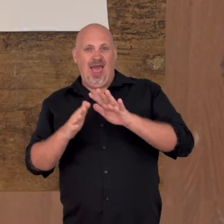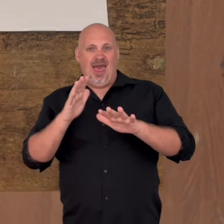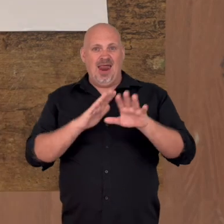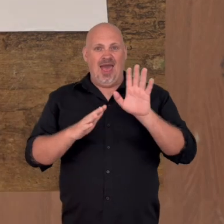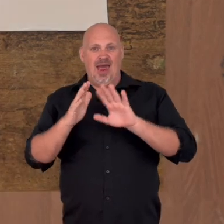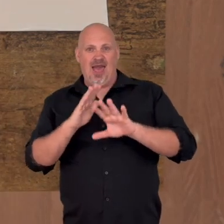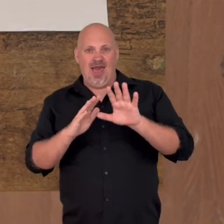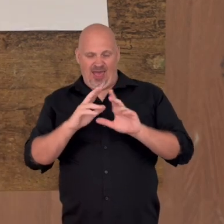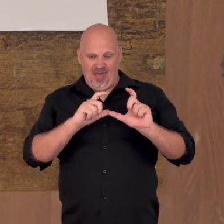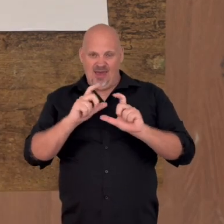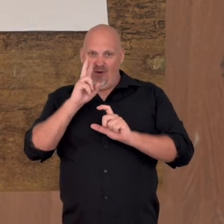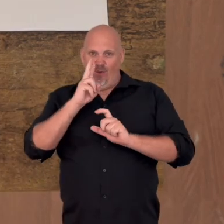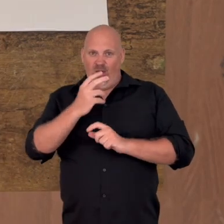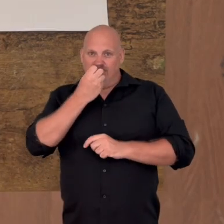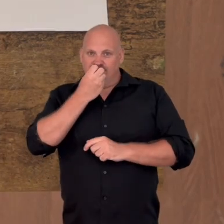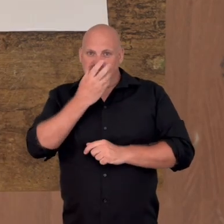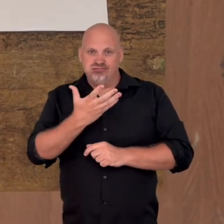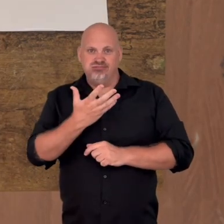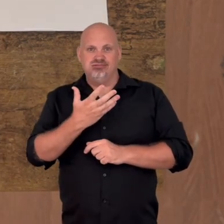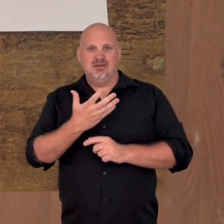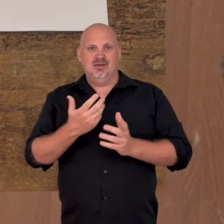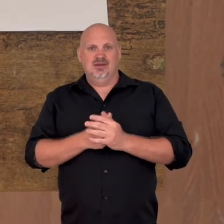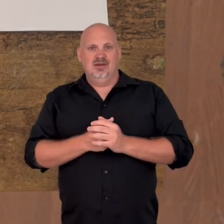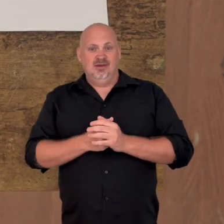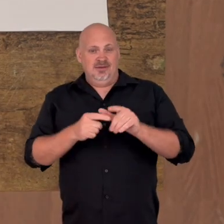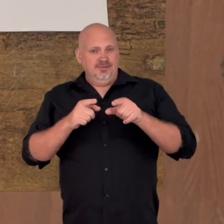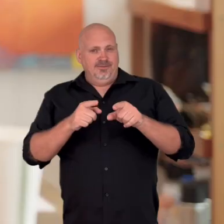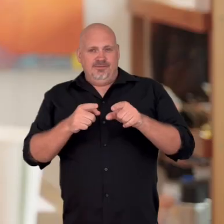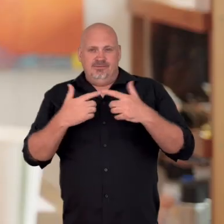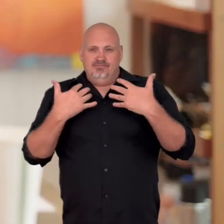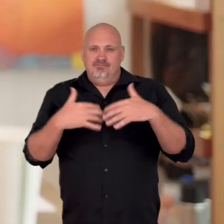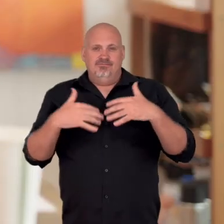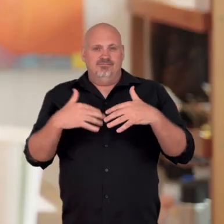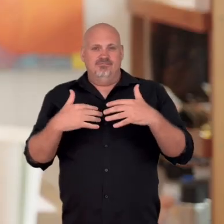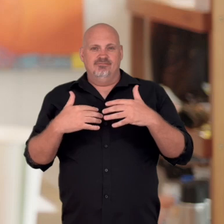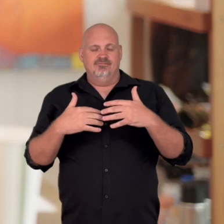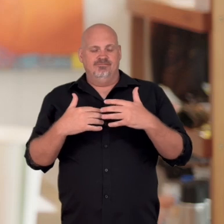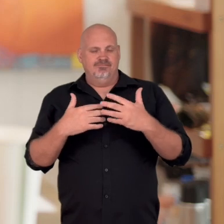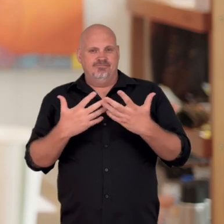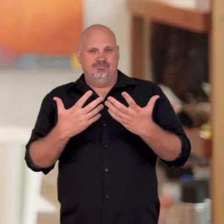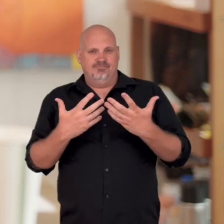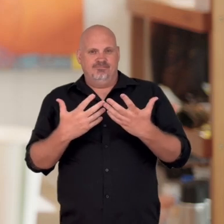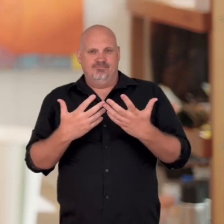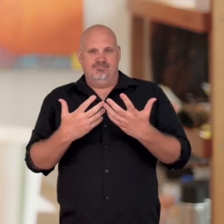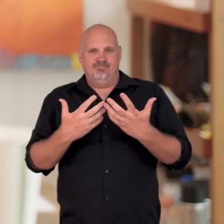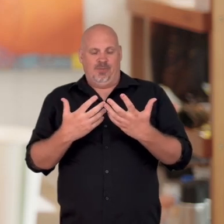amazing tutorial we're gonna stop here this is I love this